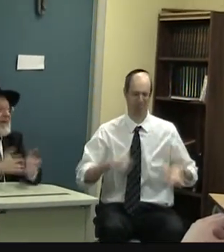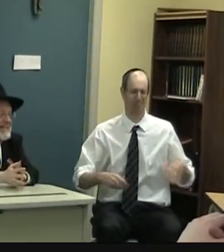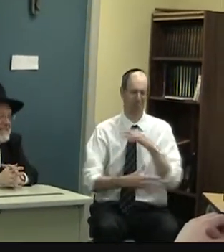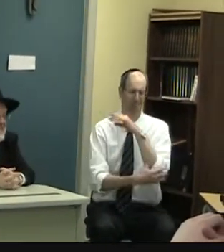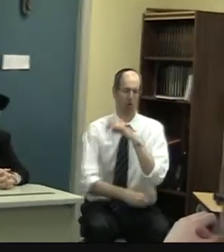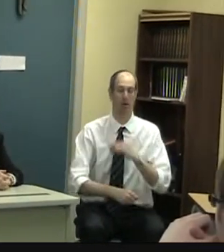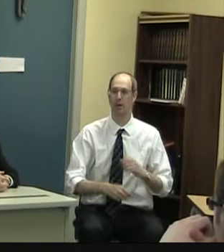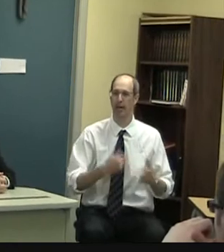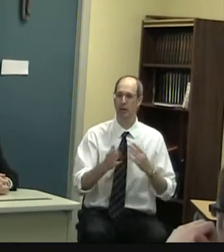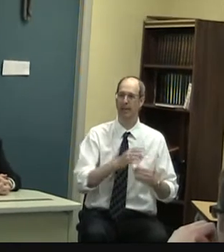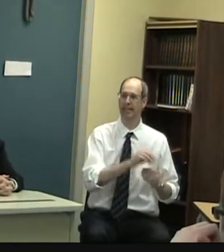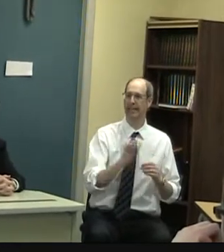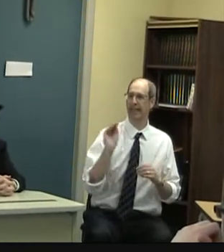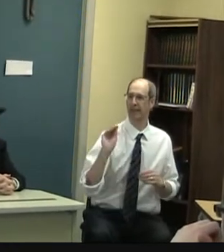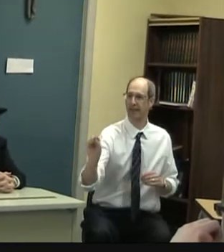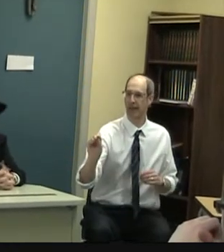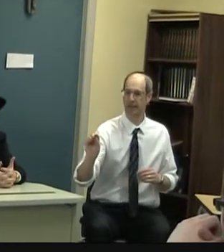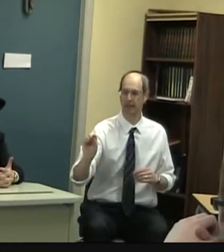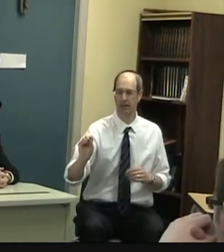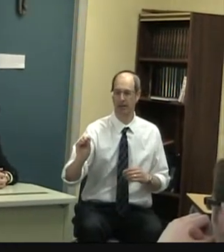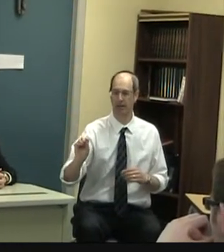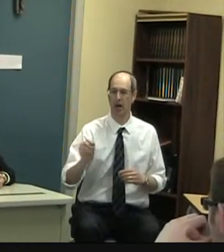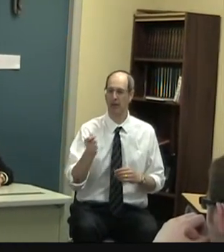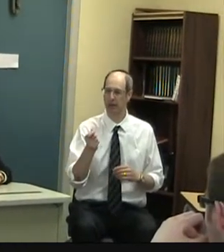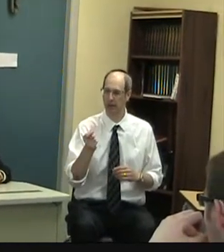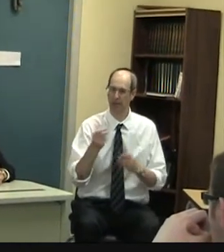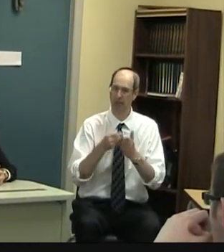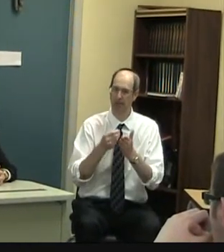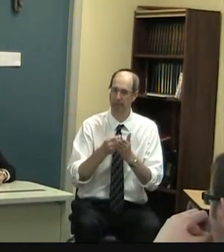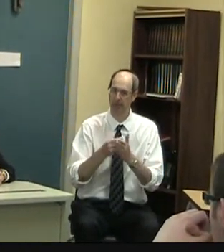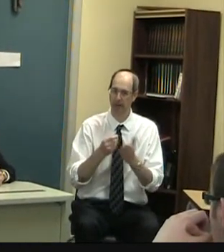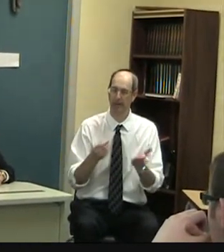invests and so one of these can be room a little bit you know a little bit hot-headed a little bit pompous